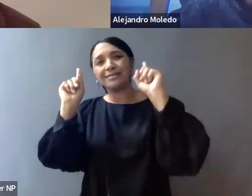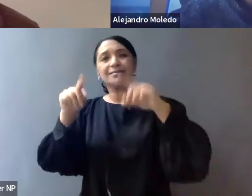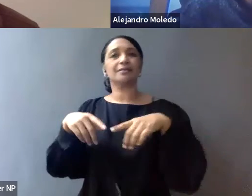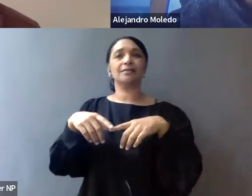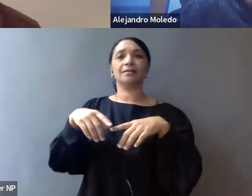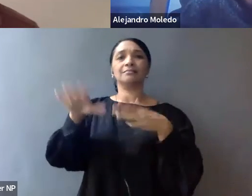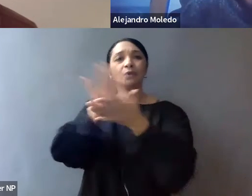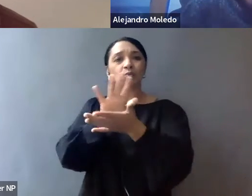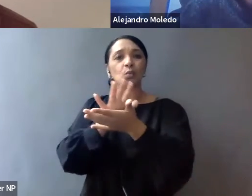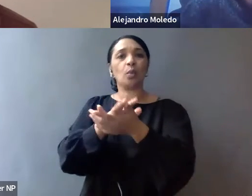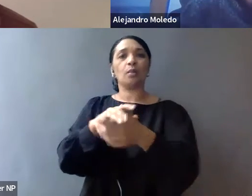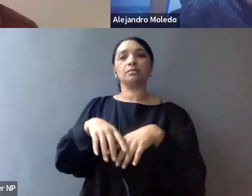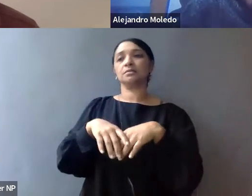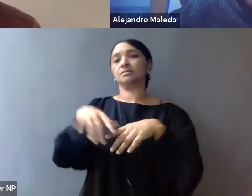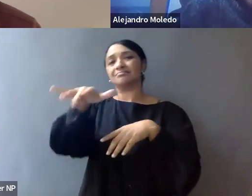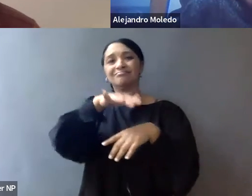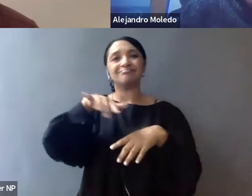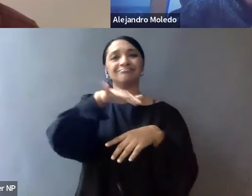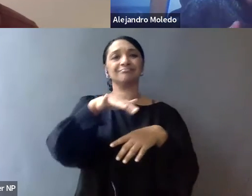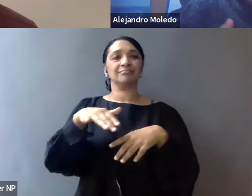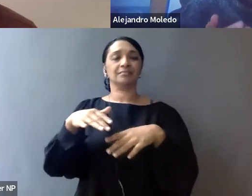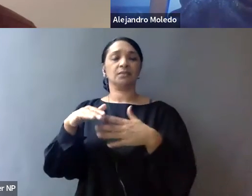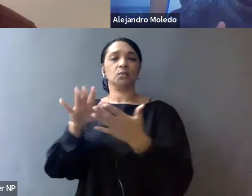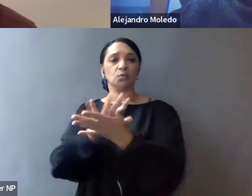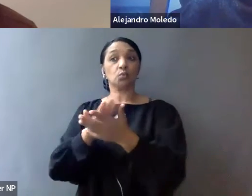education high schools... -But what is the question?